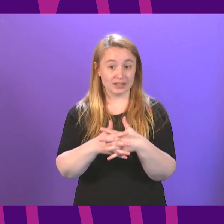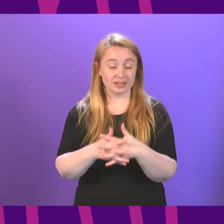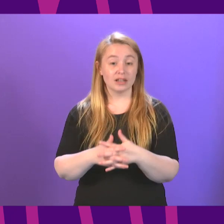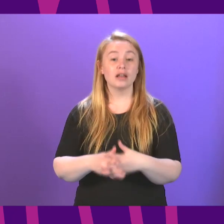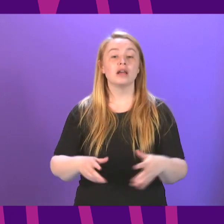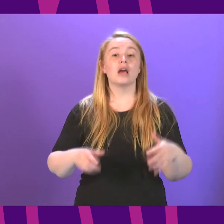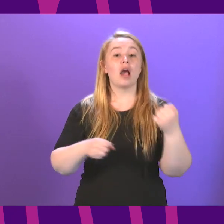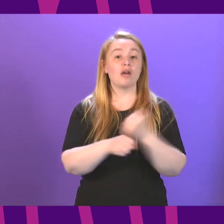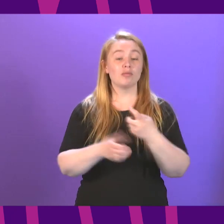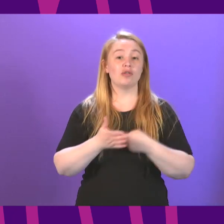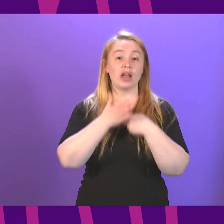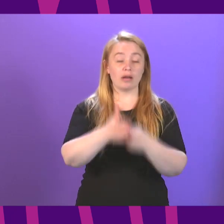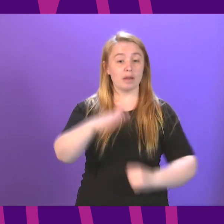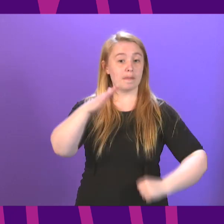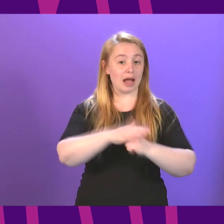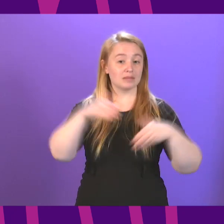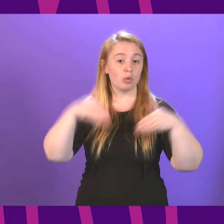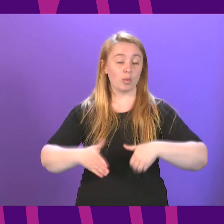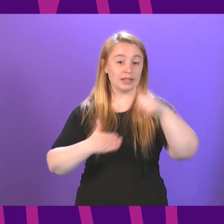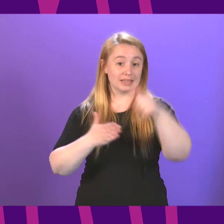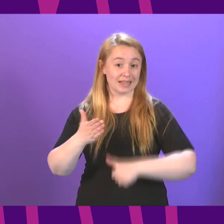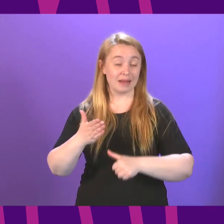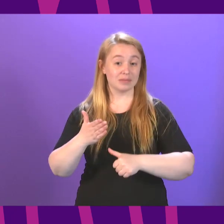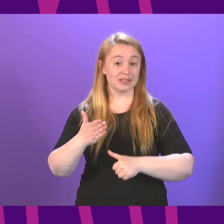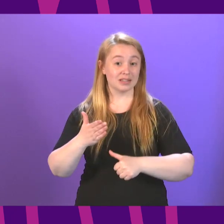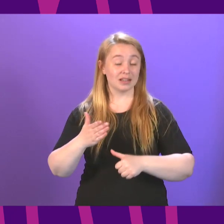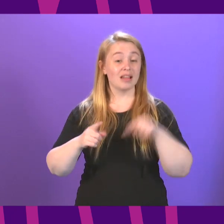maximum waiting times and an eternity for patients.